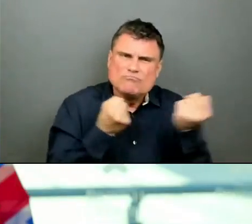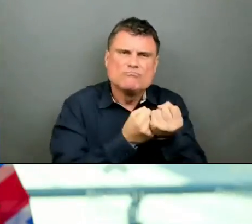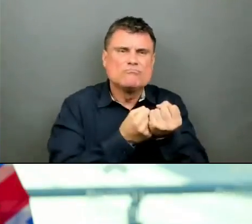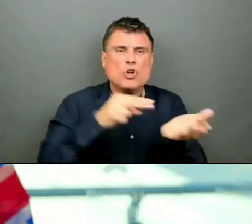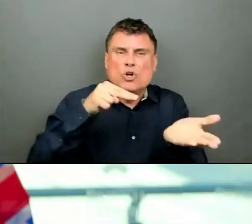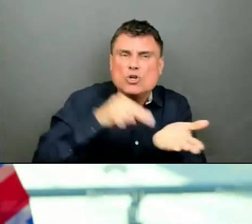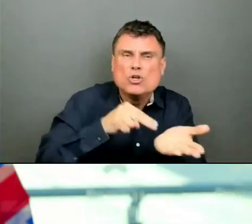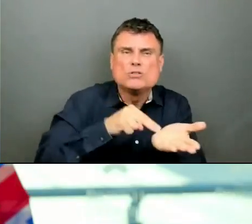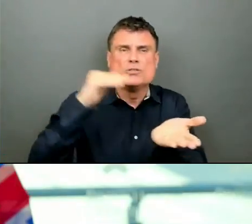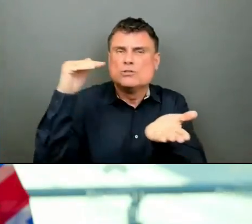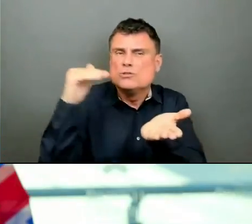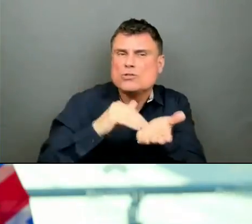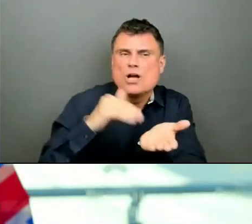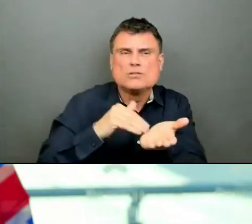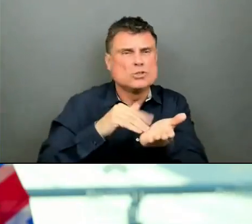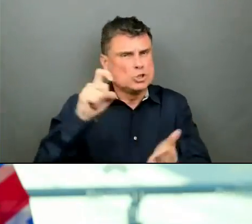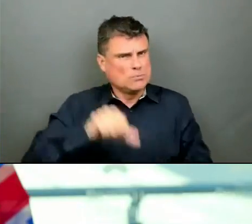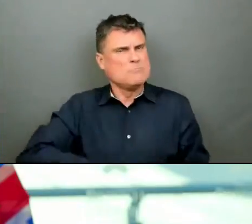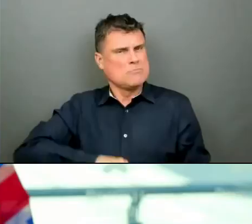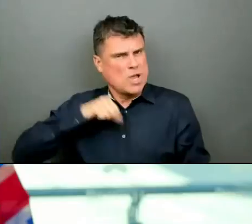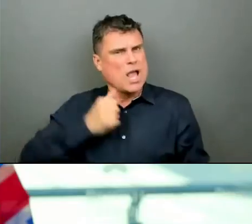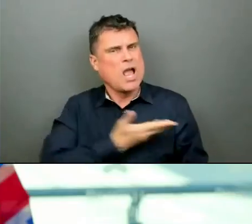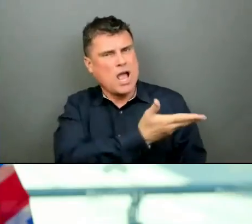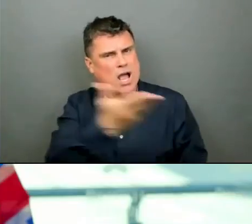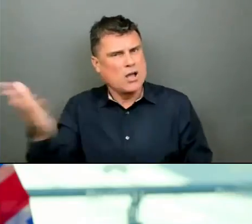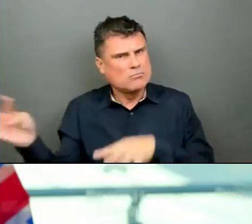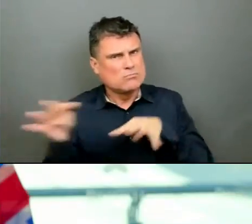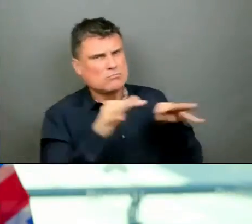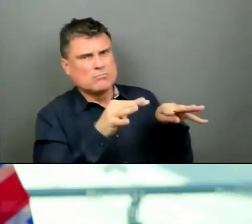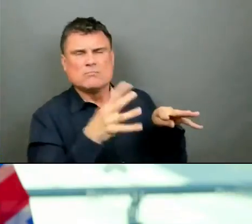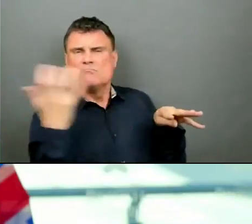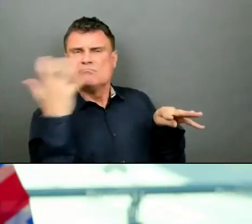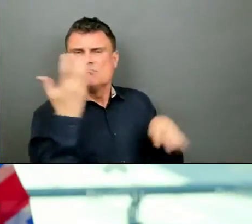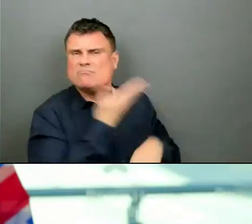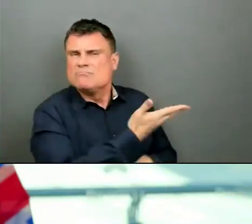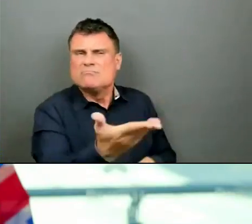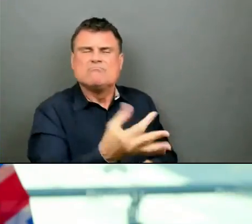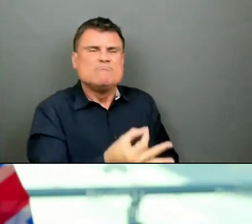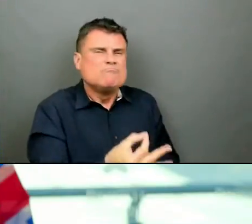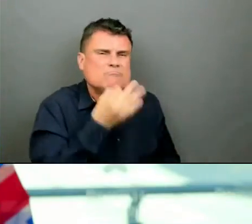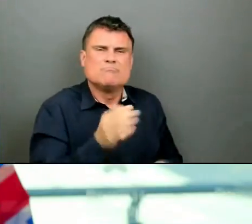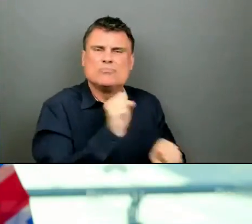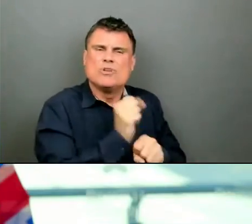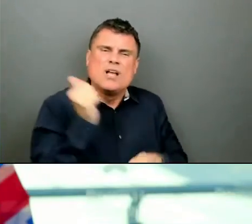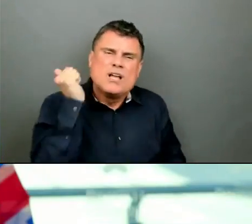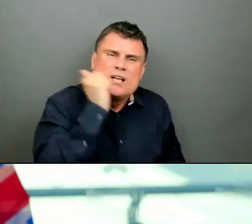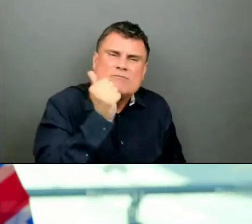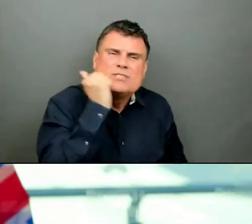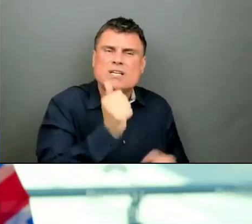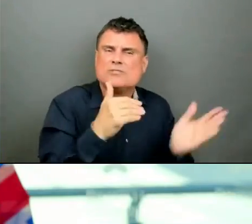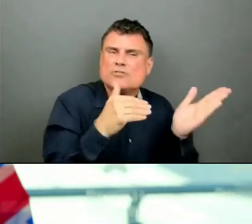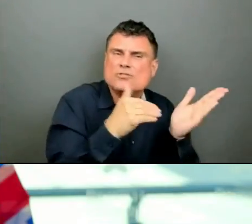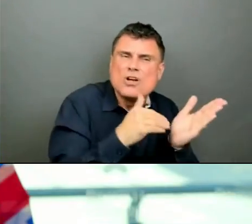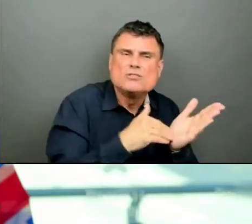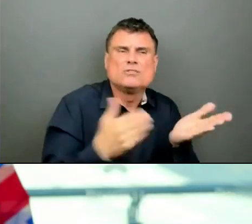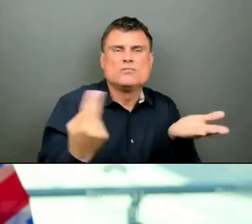work that is being done every day by our critical care teams, by our teams in the emergency departments, on the COVID